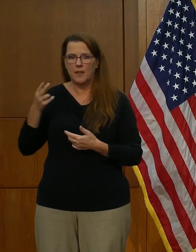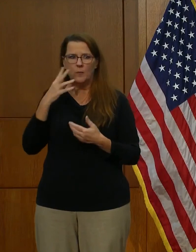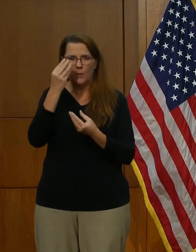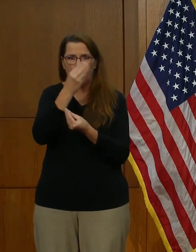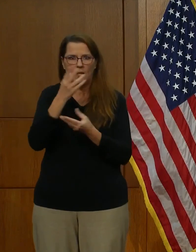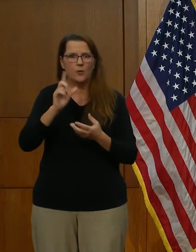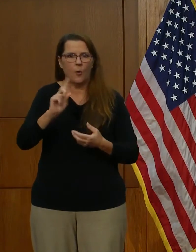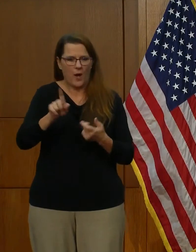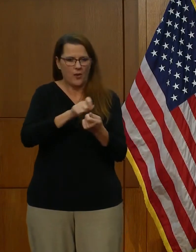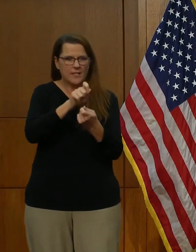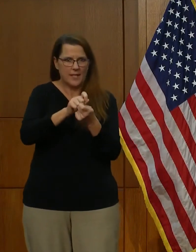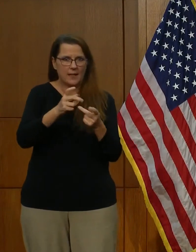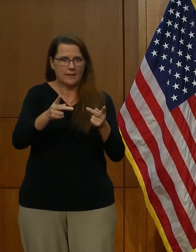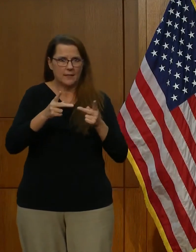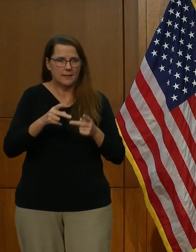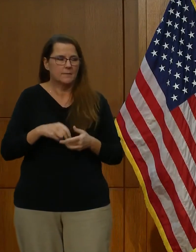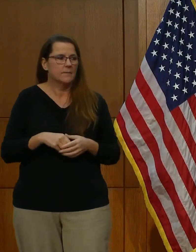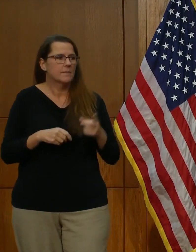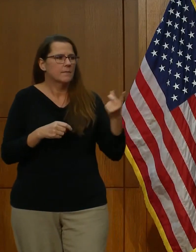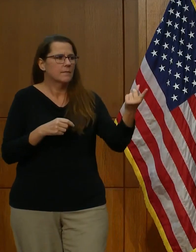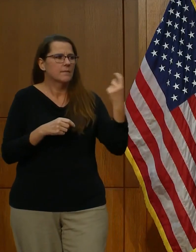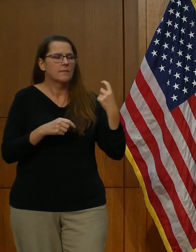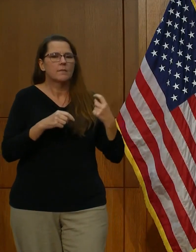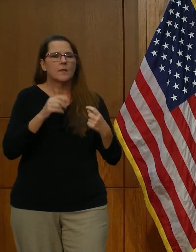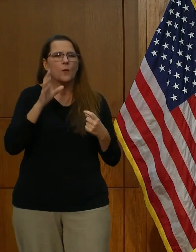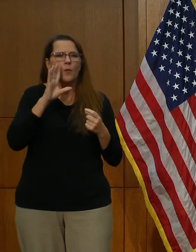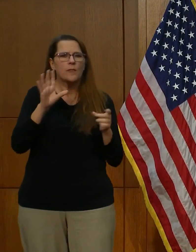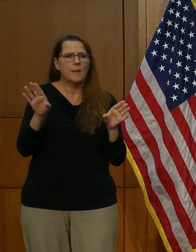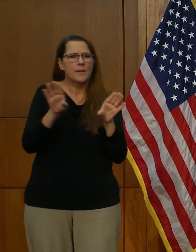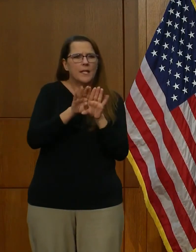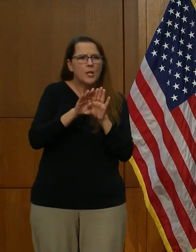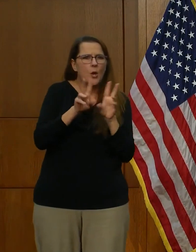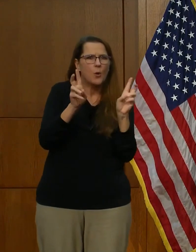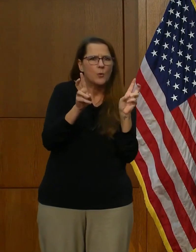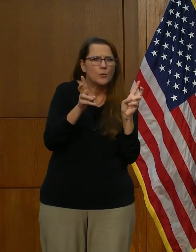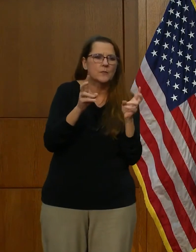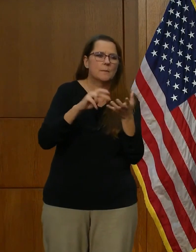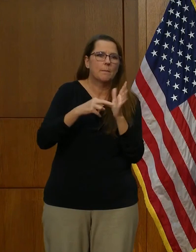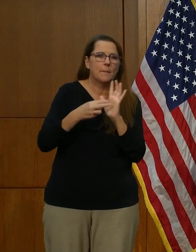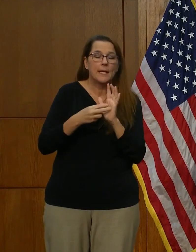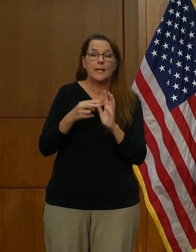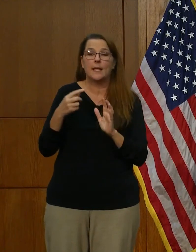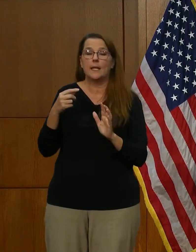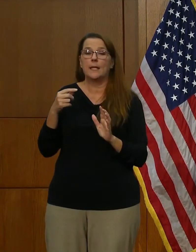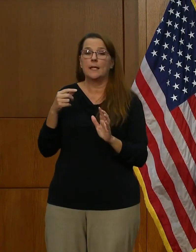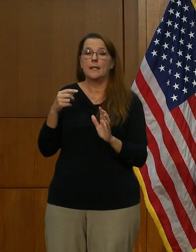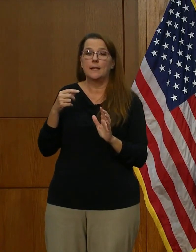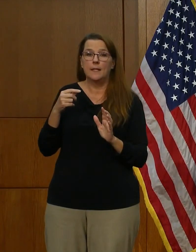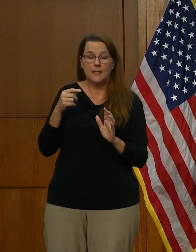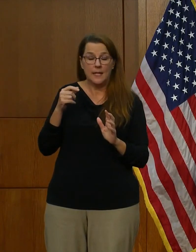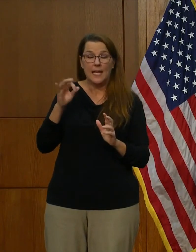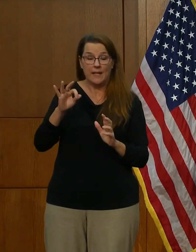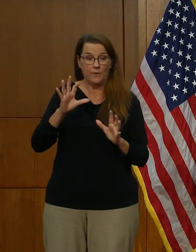AS WELL. MAYBE OPEN. WILL THEY